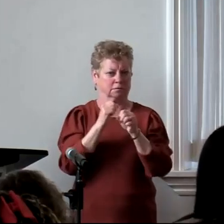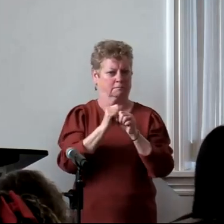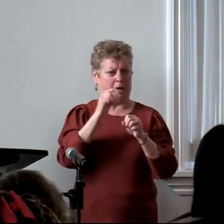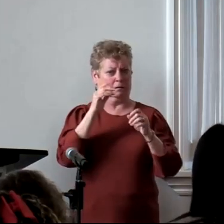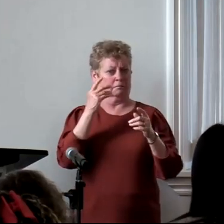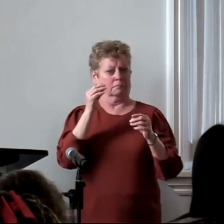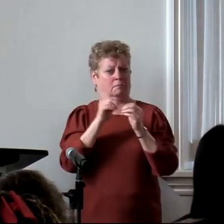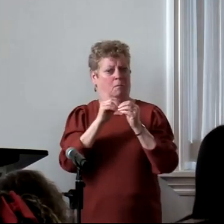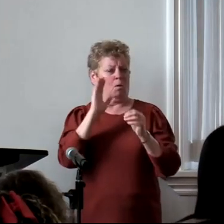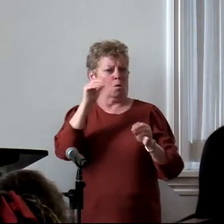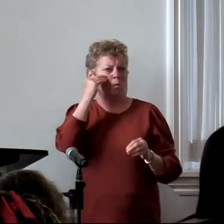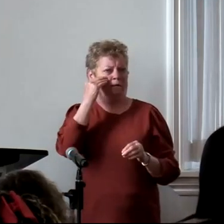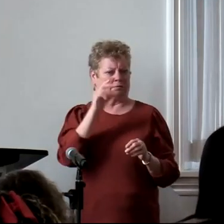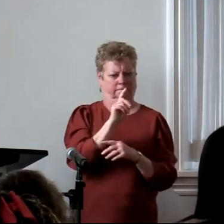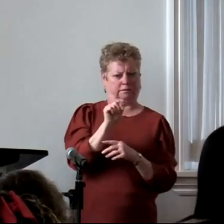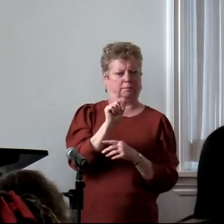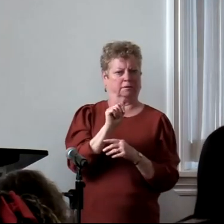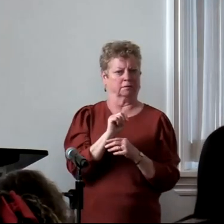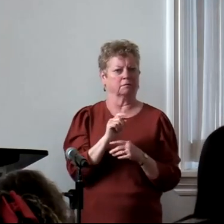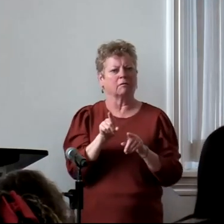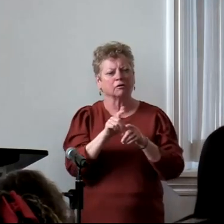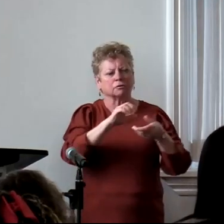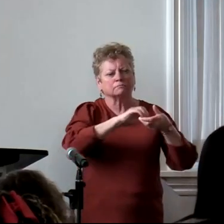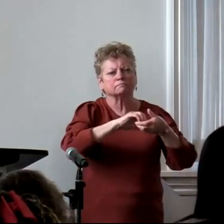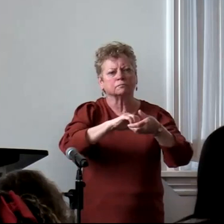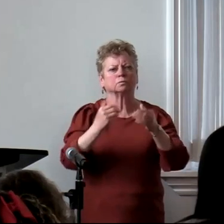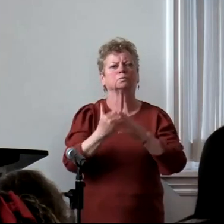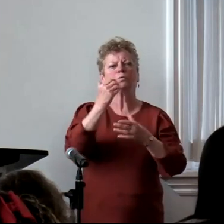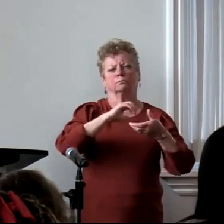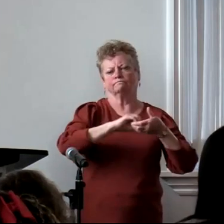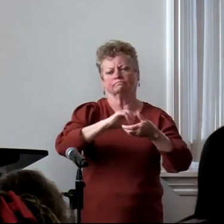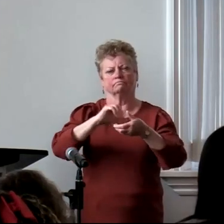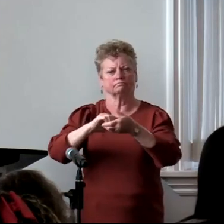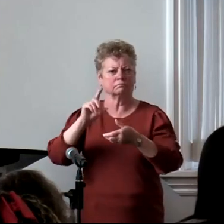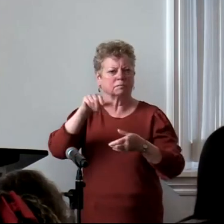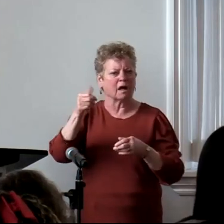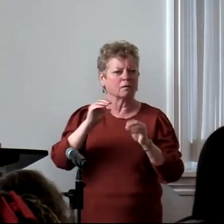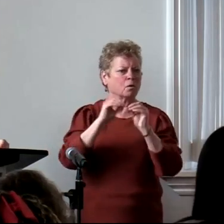We will also be developing new partnerships with disability organizations and other sectors including housing.